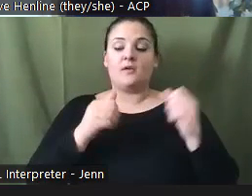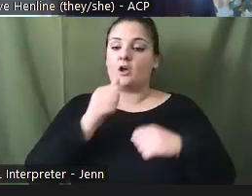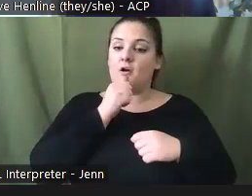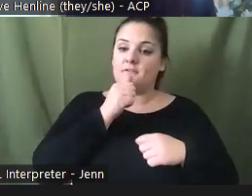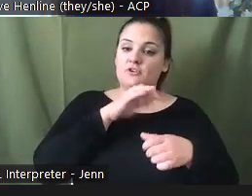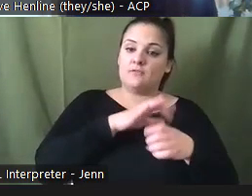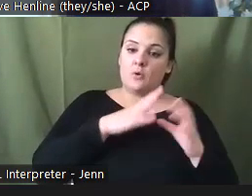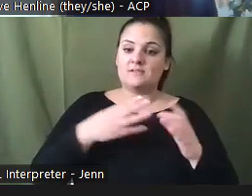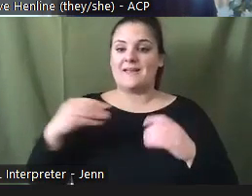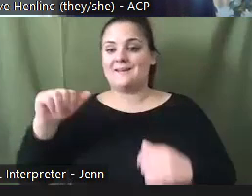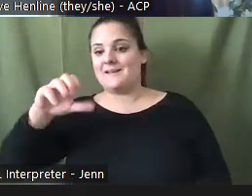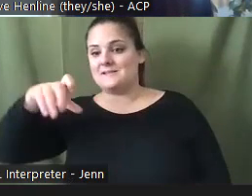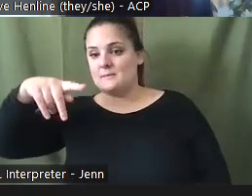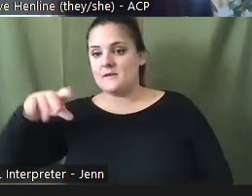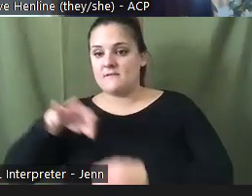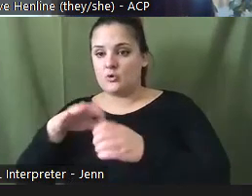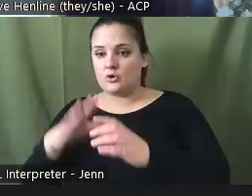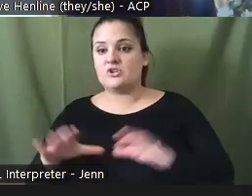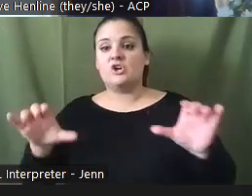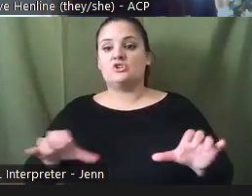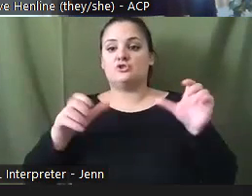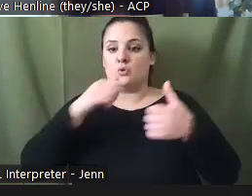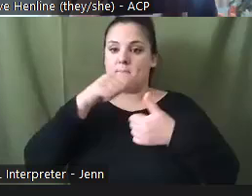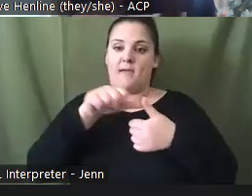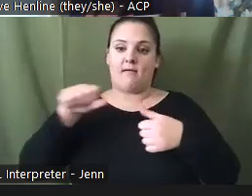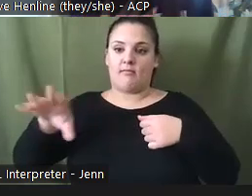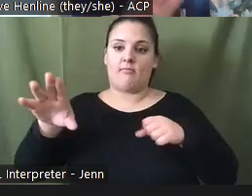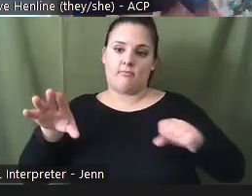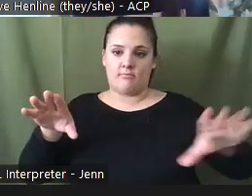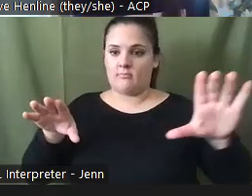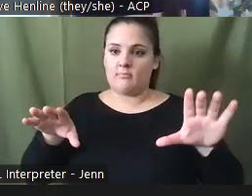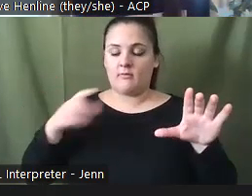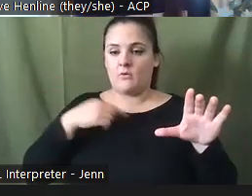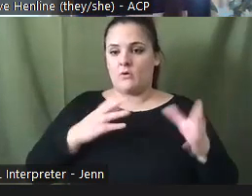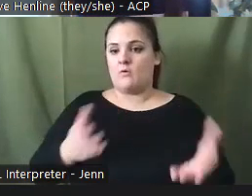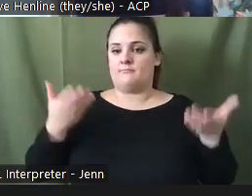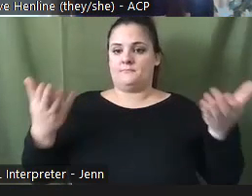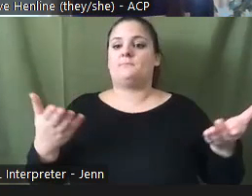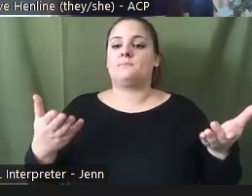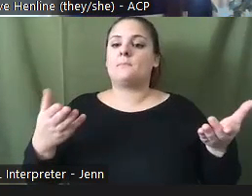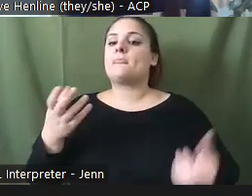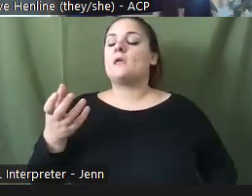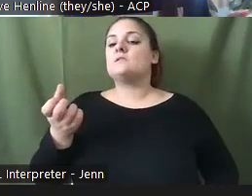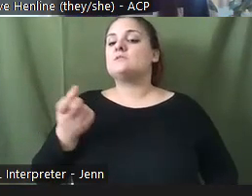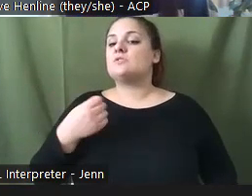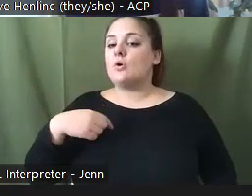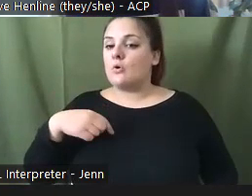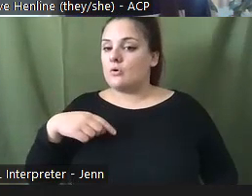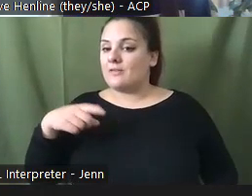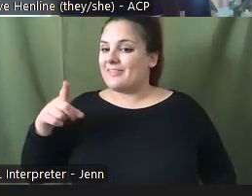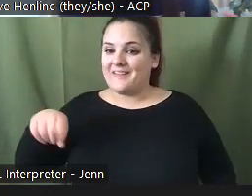to do mail-in ballots, so that they are not going to a polling location and having their general